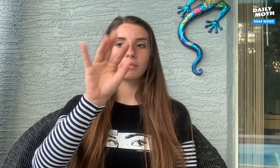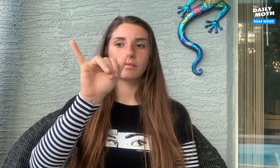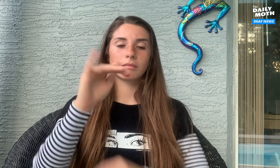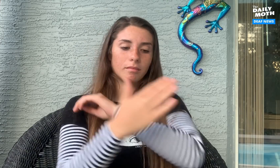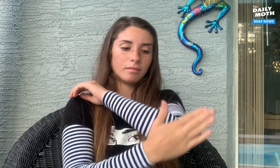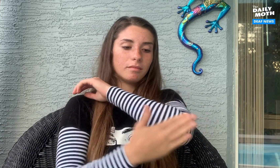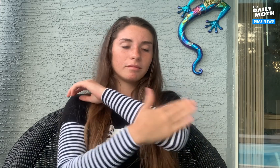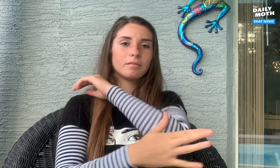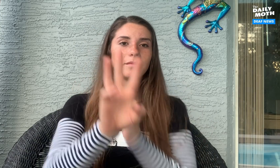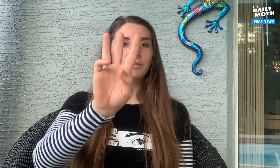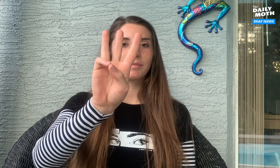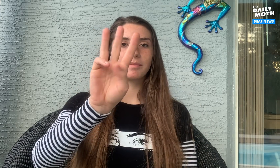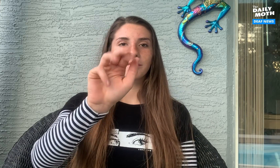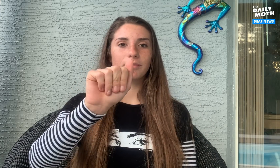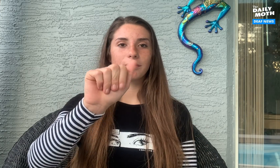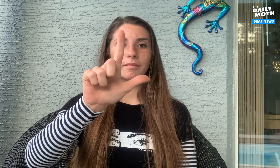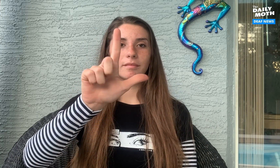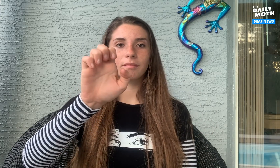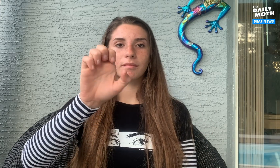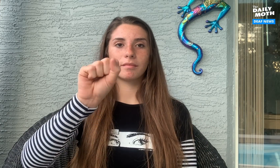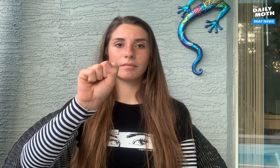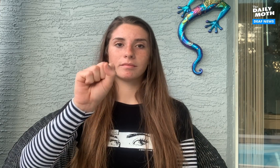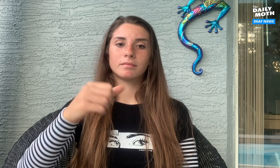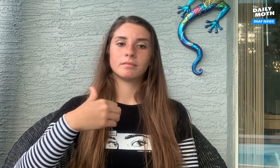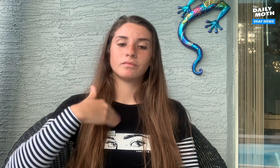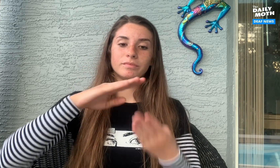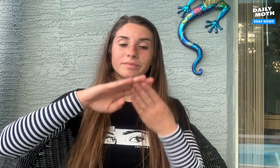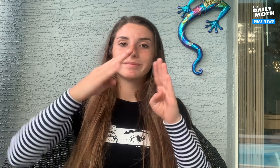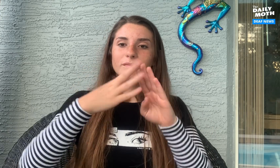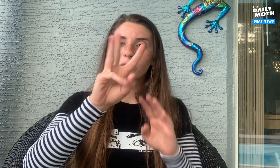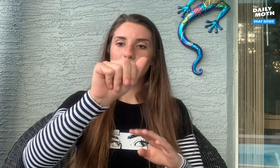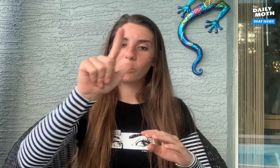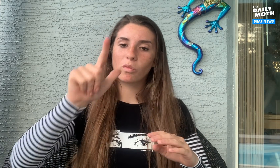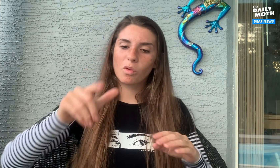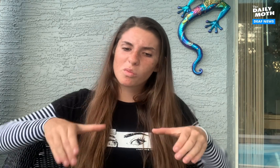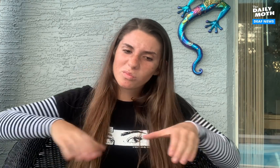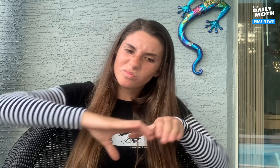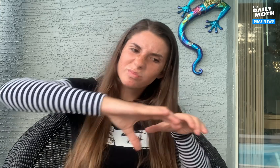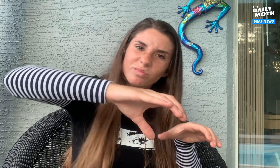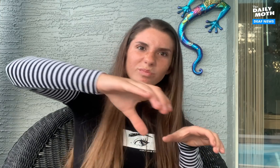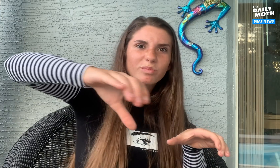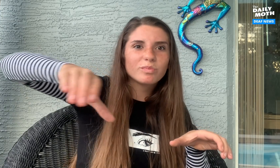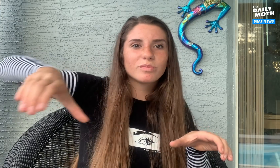Biden said he is the only person on the stage who has experience